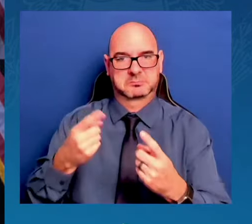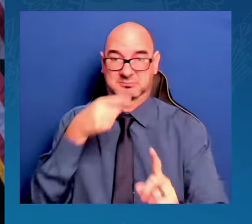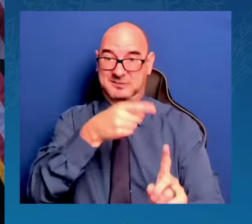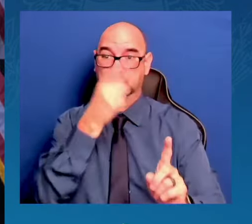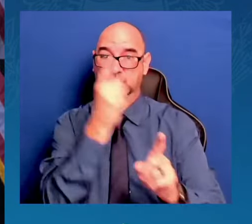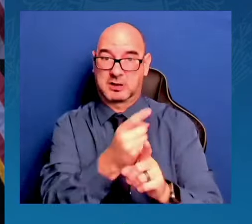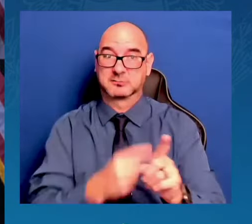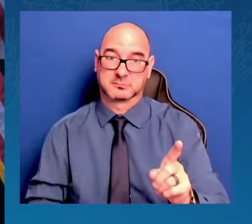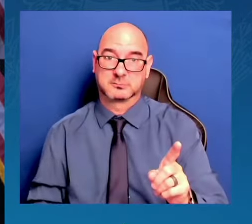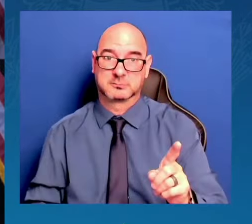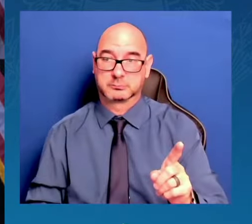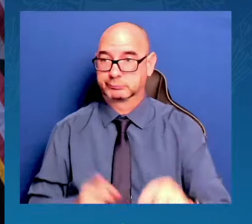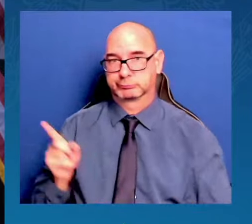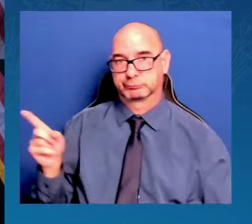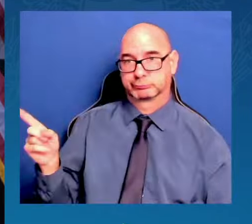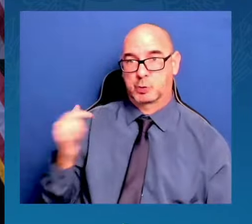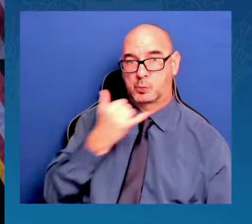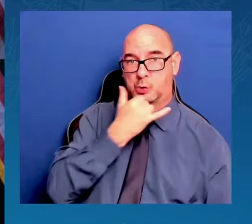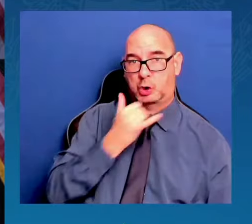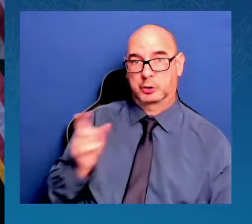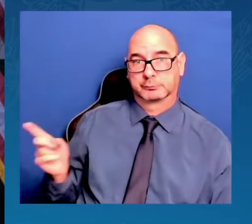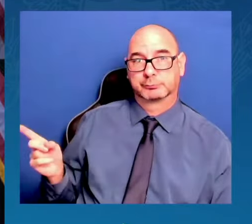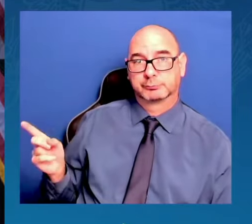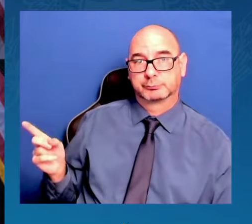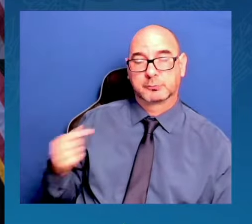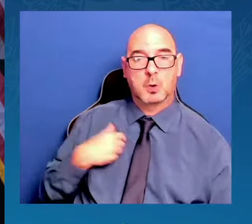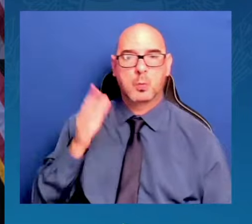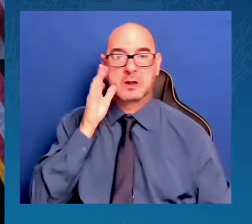So we will continue to stand together in the fight